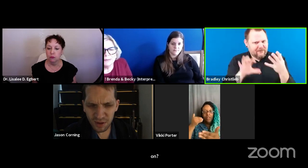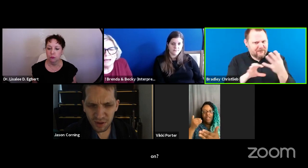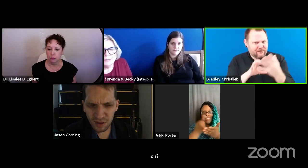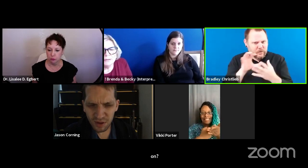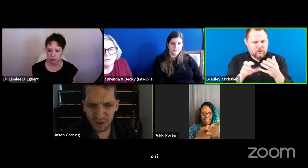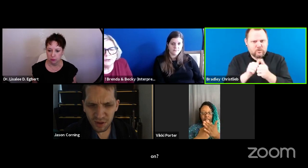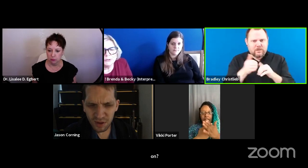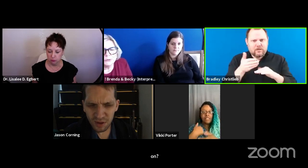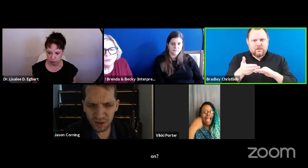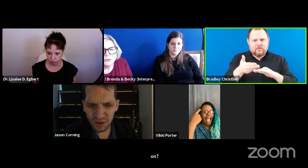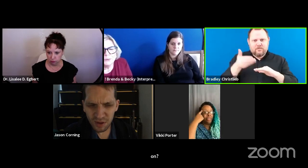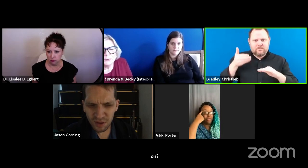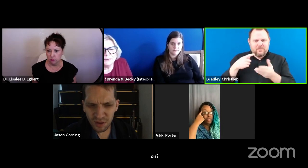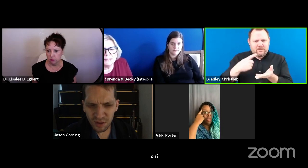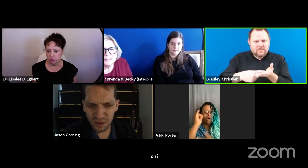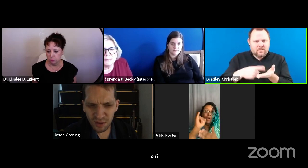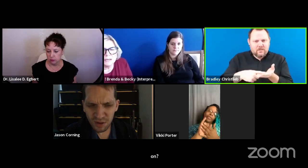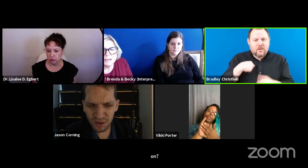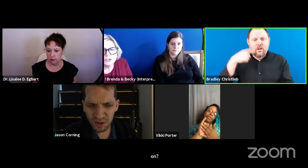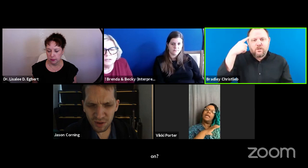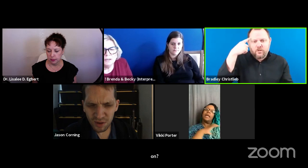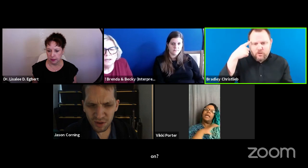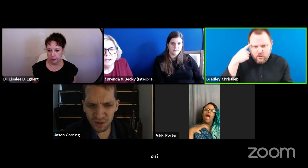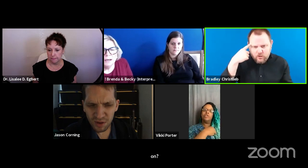And I'm confused with the previous discussion.